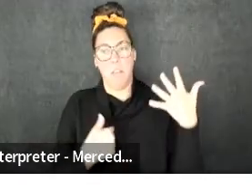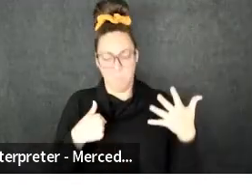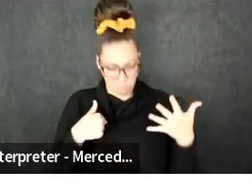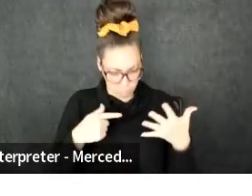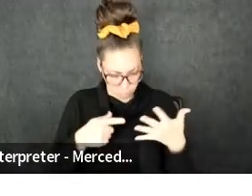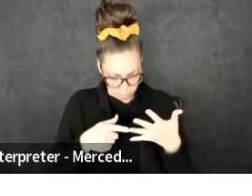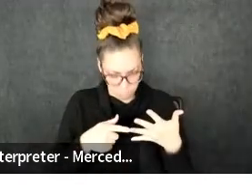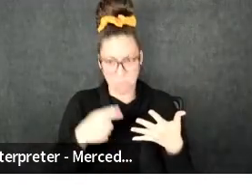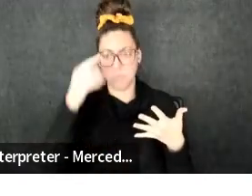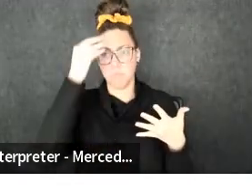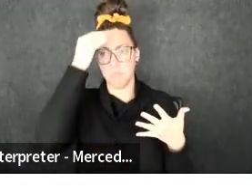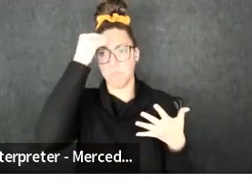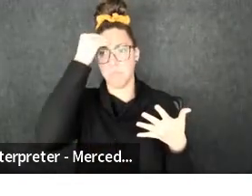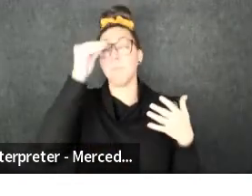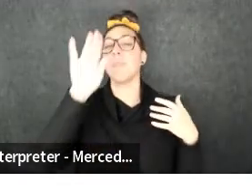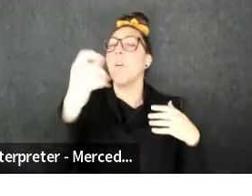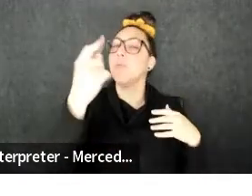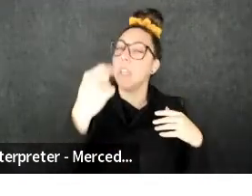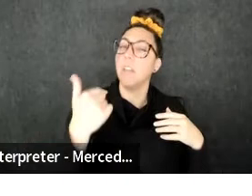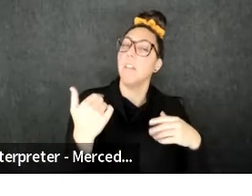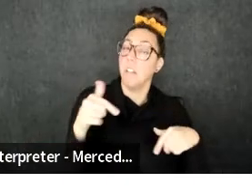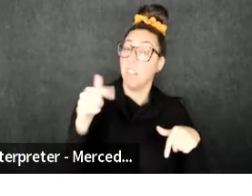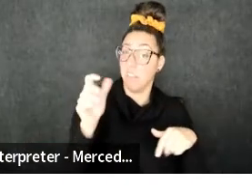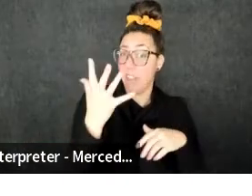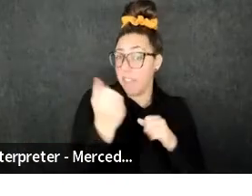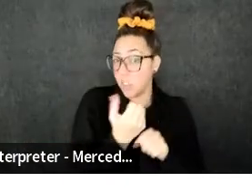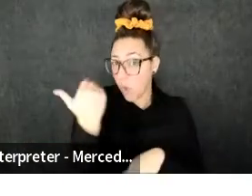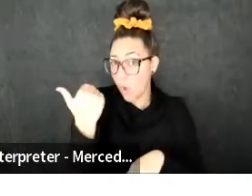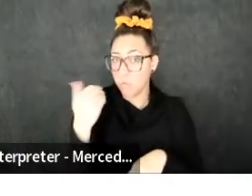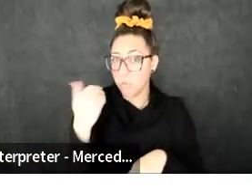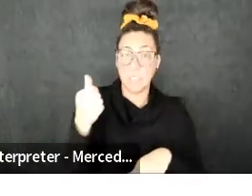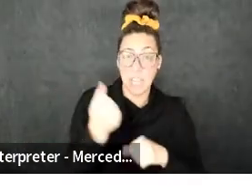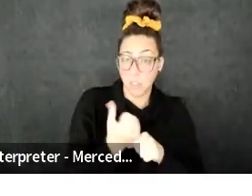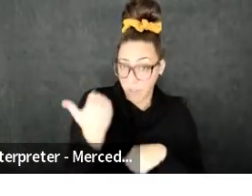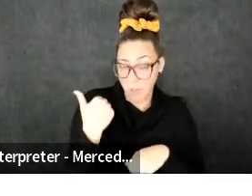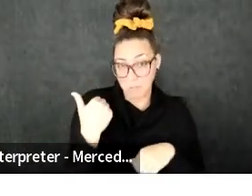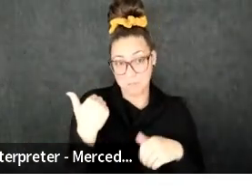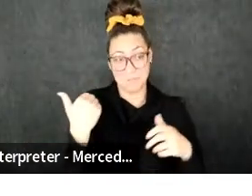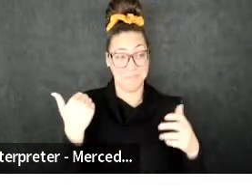five years ago or ten years ago, I would have had high hope. Right? I'm sorry. Motivate etc.